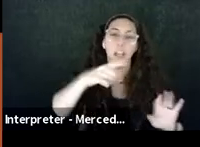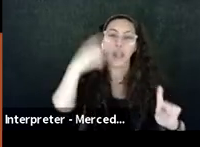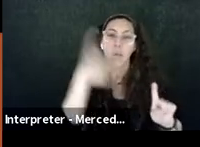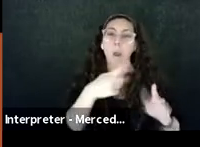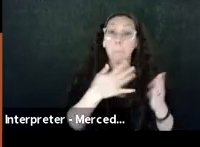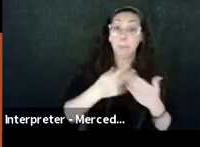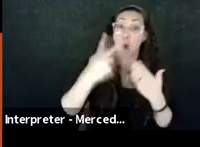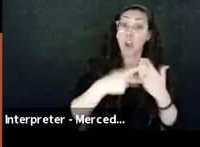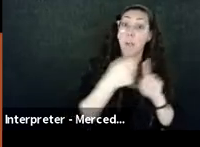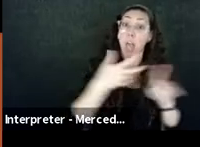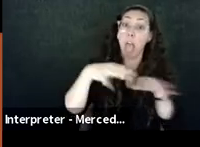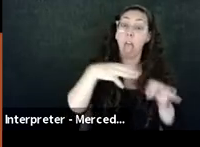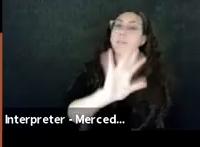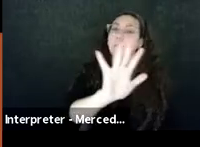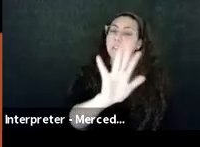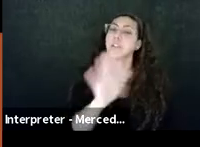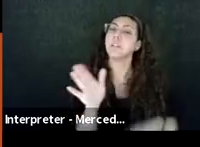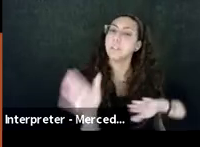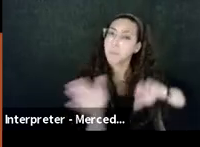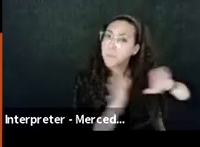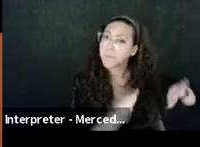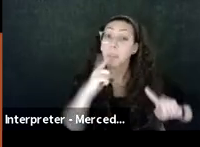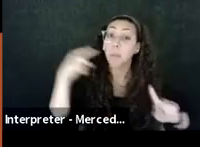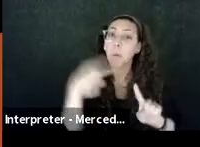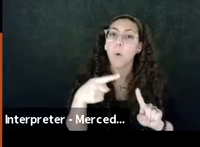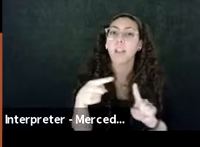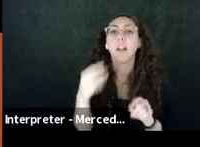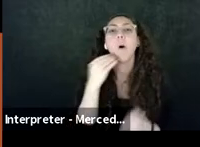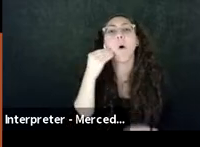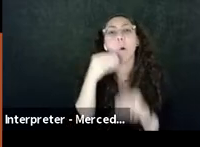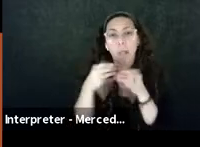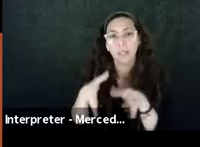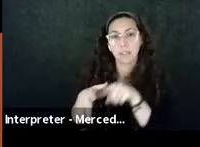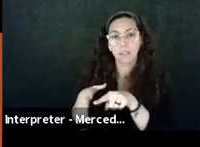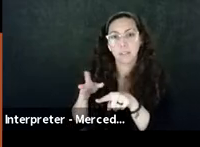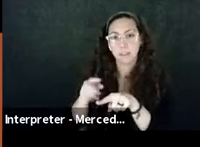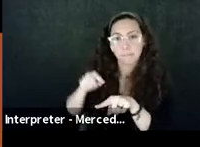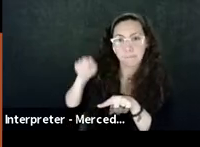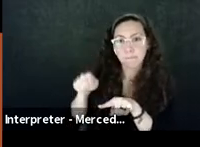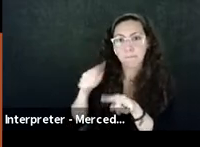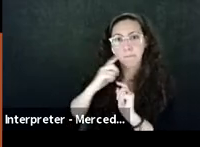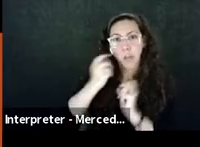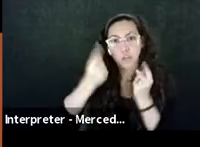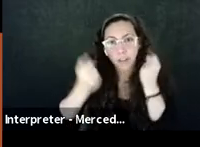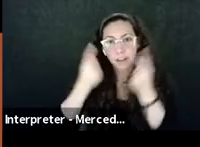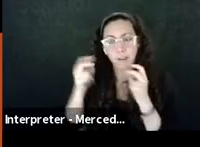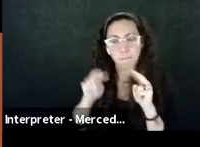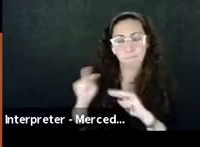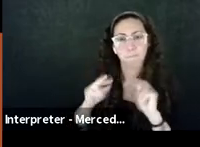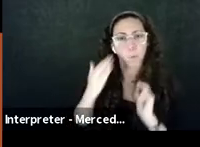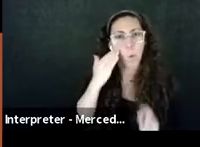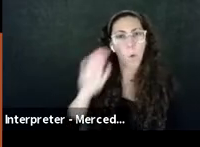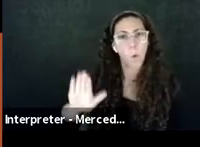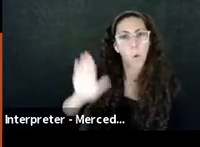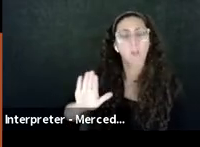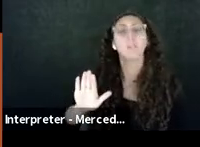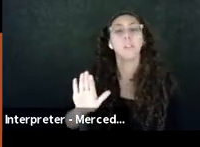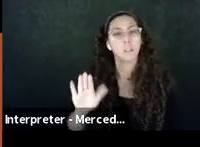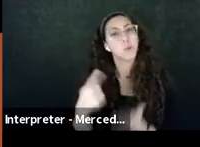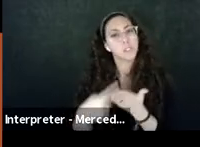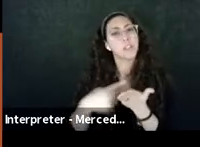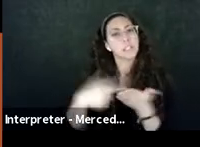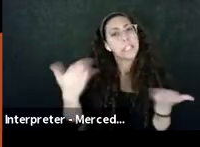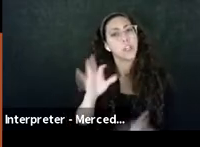Natalie Chavez: So to be clear, we are going to be discussing homeless students at Fresno City, but we're also just going to be discussing homelessness in general and the Fresno community.